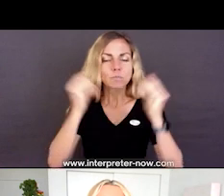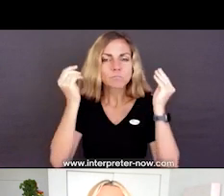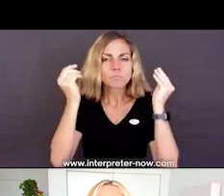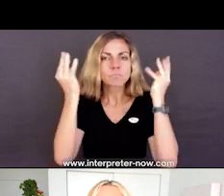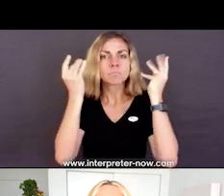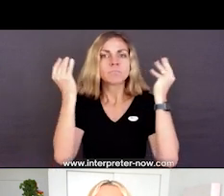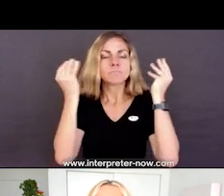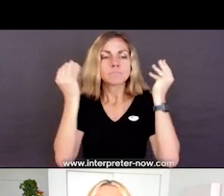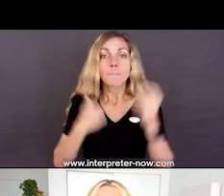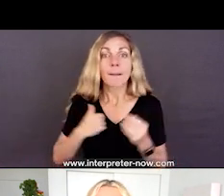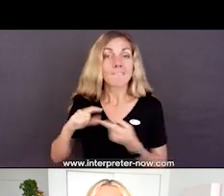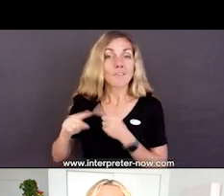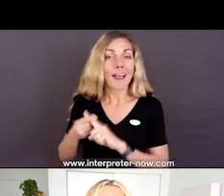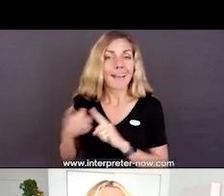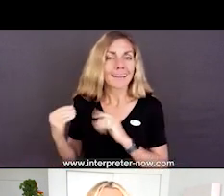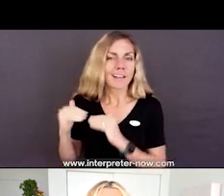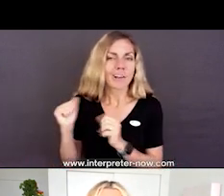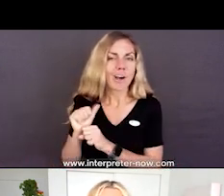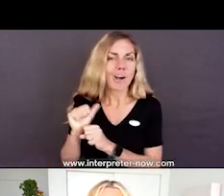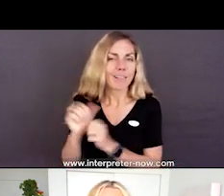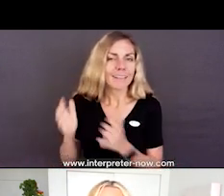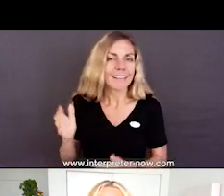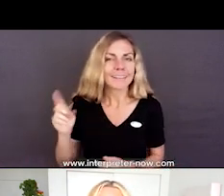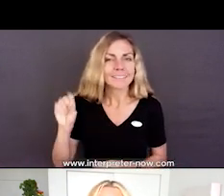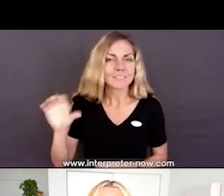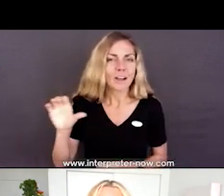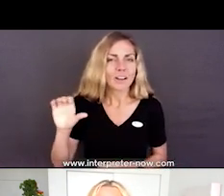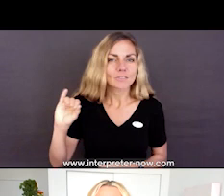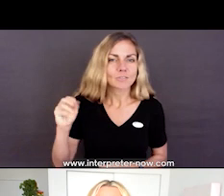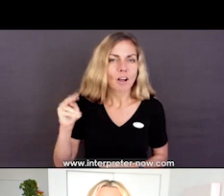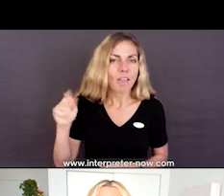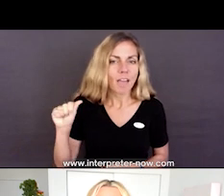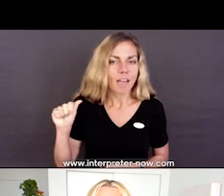My friend and colleague, Doc Jana, who you all have met on a previous episode.